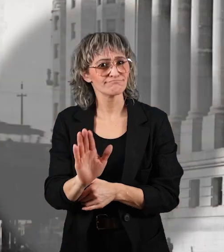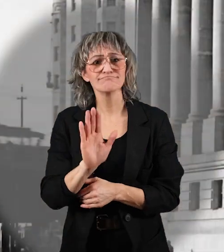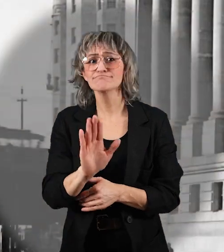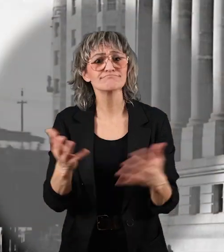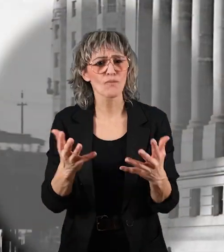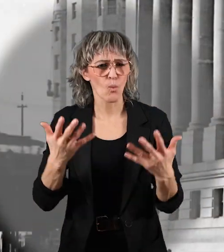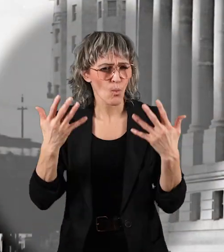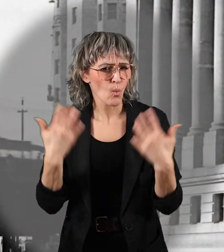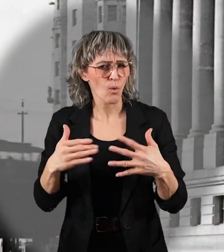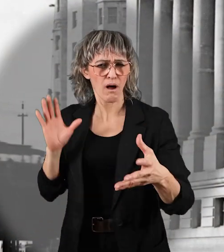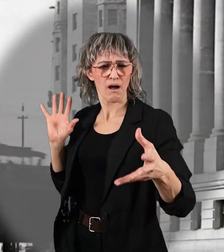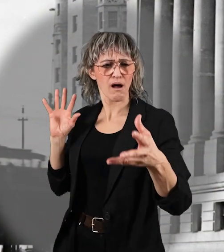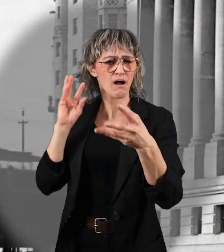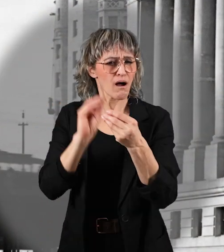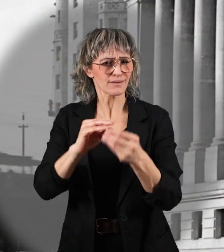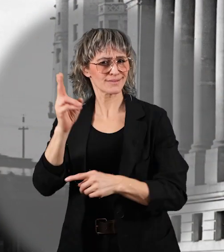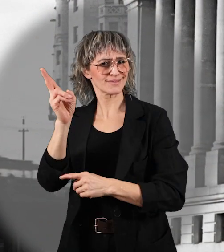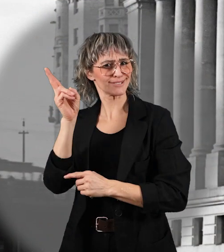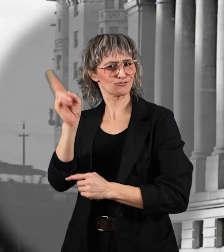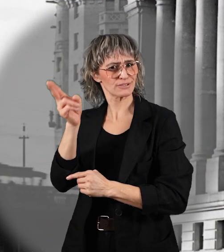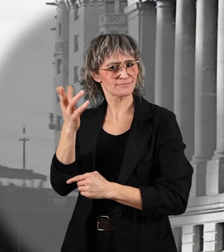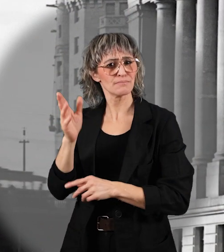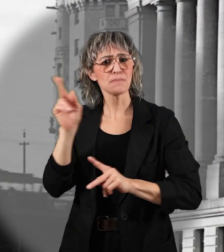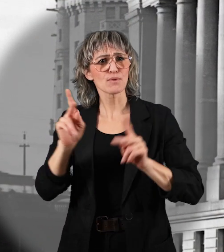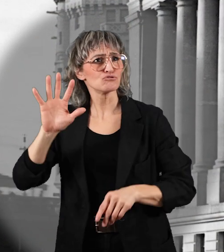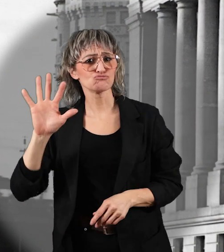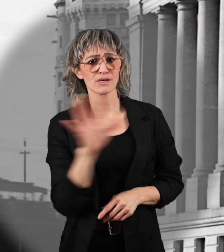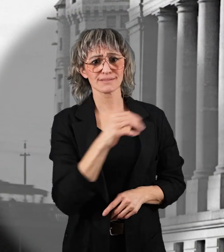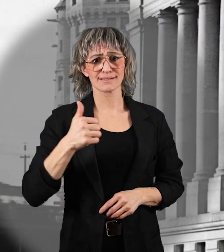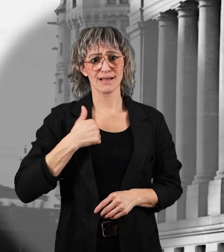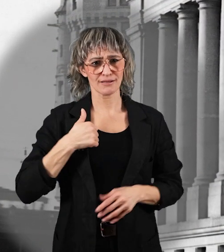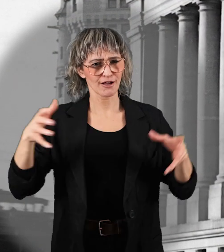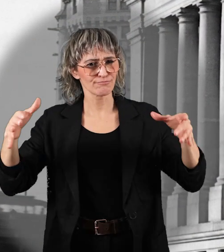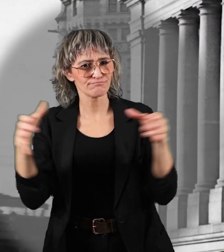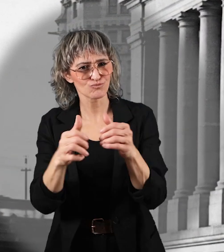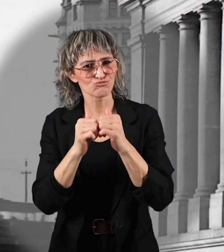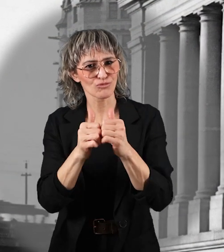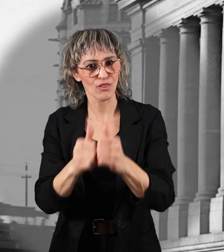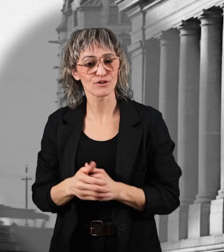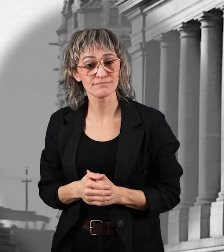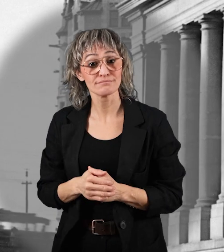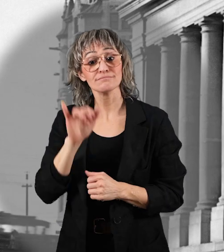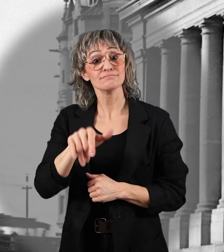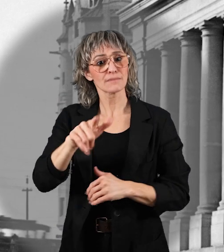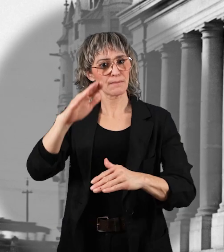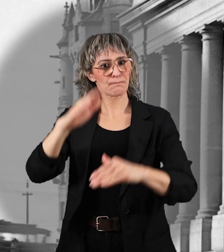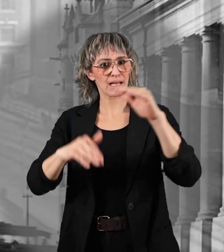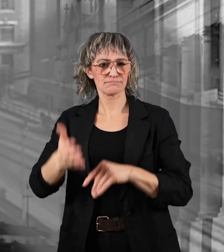It has a long history of bringing people together from across the country.